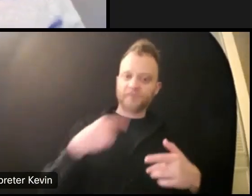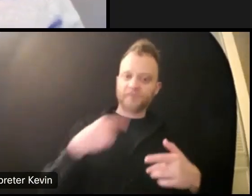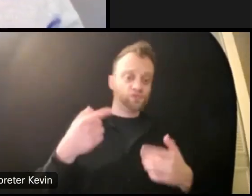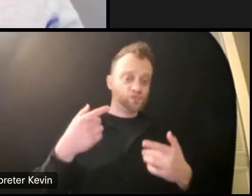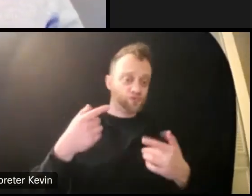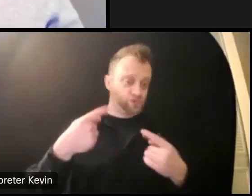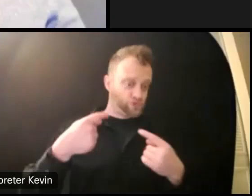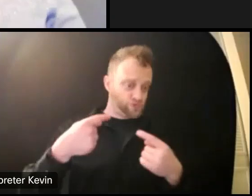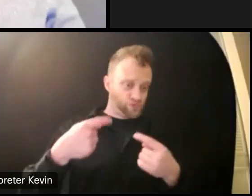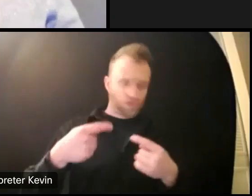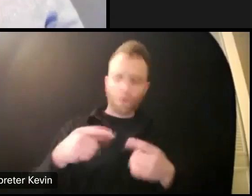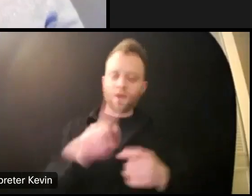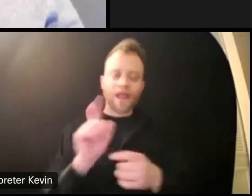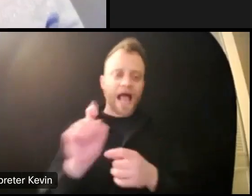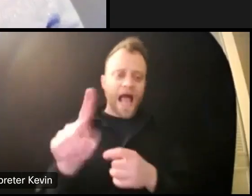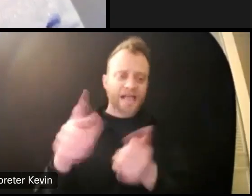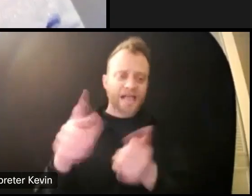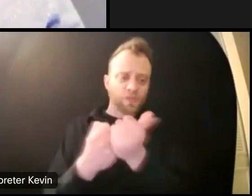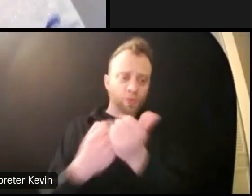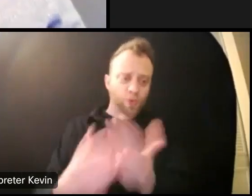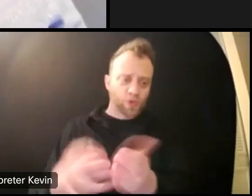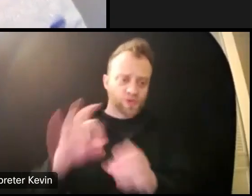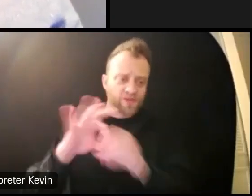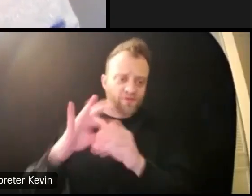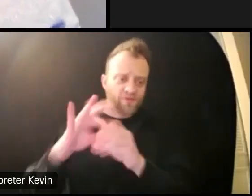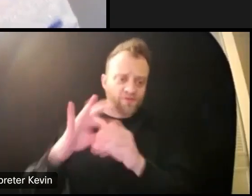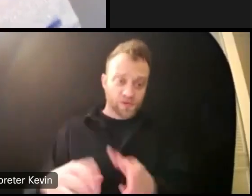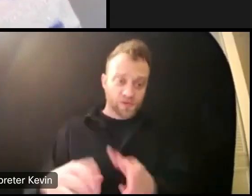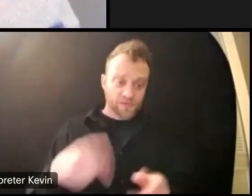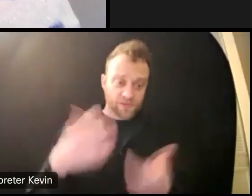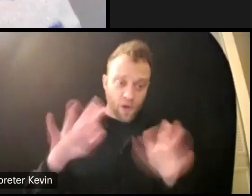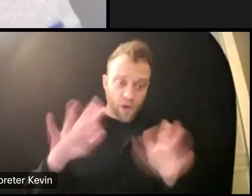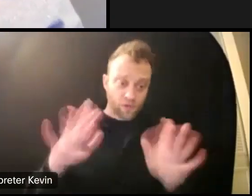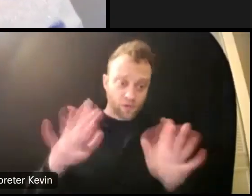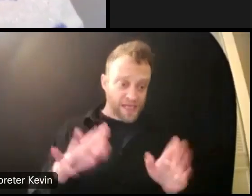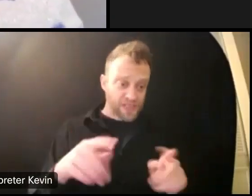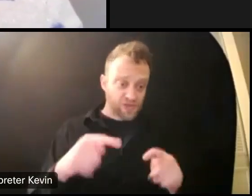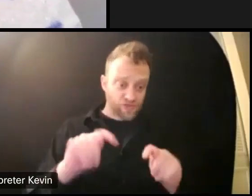the Commission?" And of course it helps if the Commission is also very collaborative. What is it